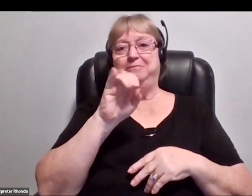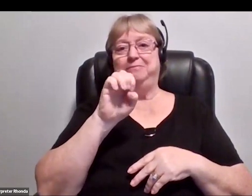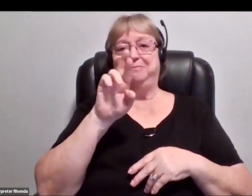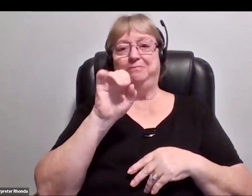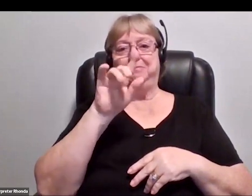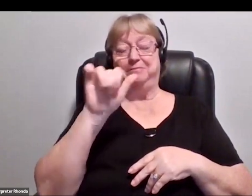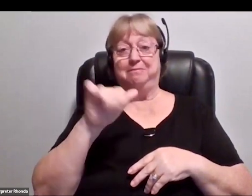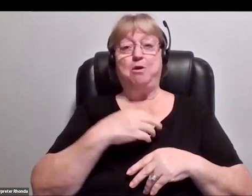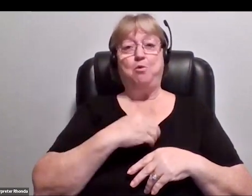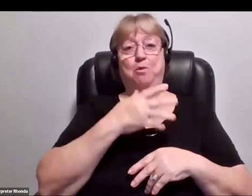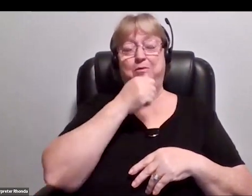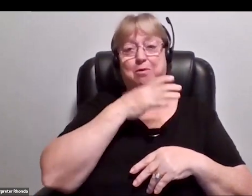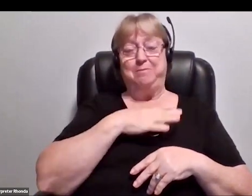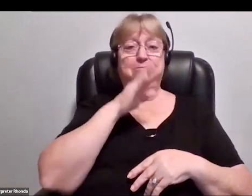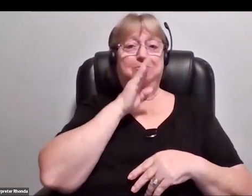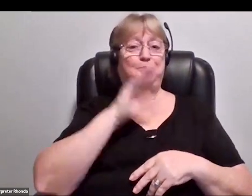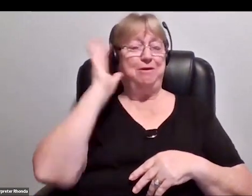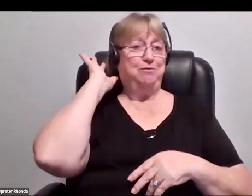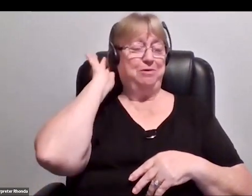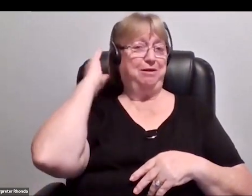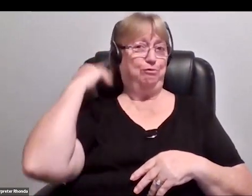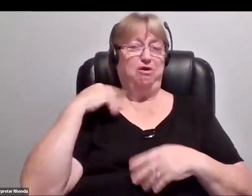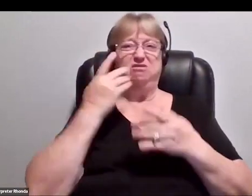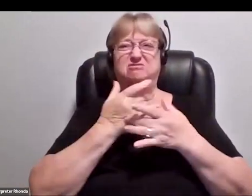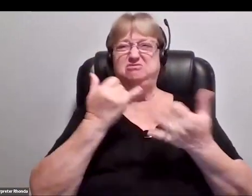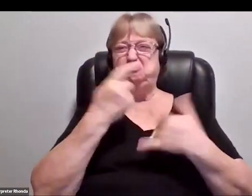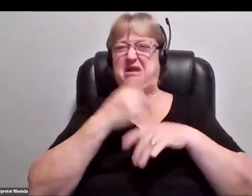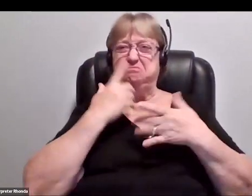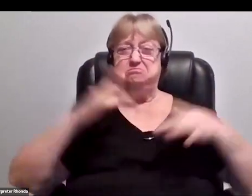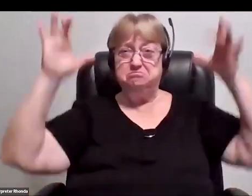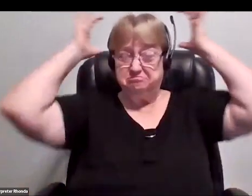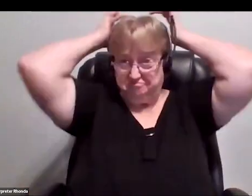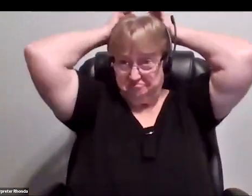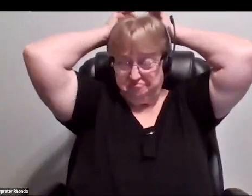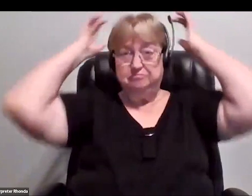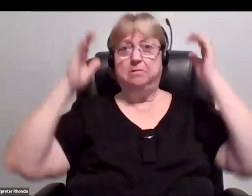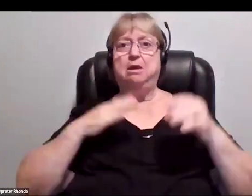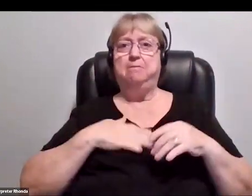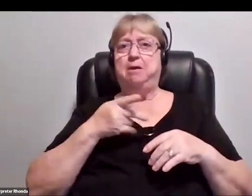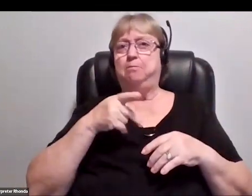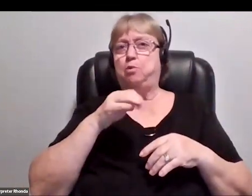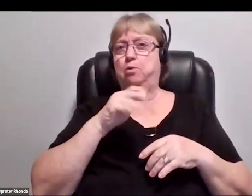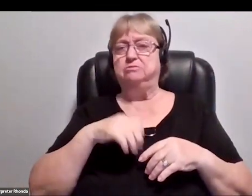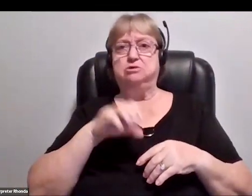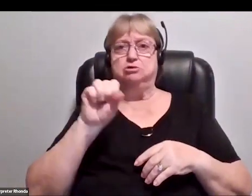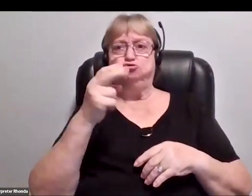brown hair, long brown hair and a ponytail today. My pronouns are she, her. I'm so excited to be here.